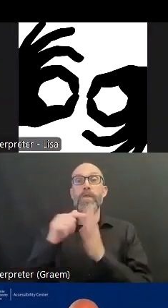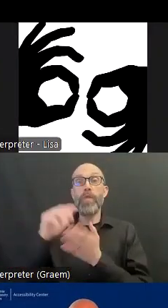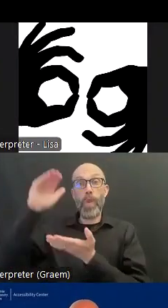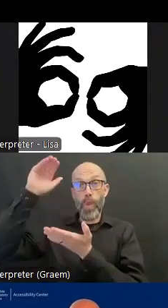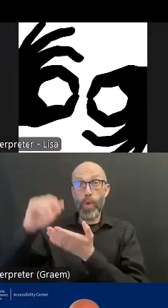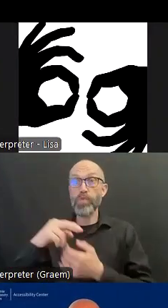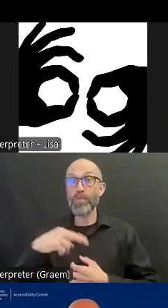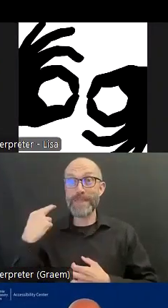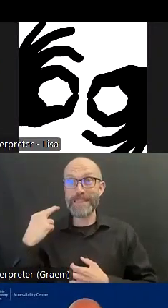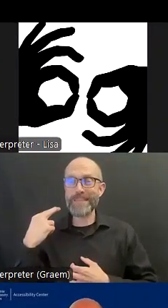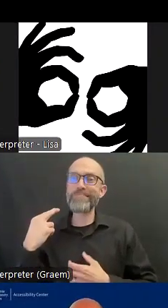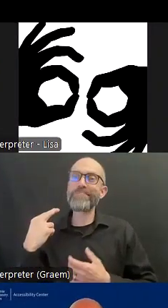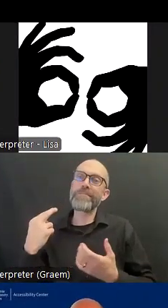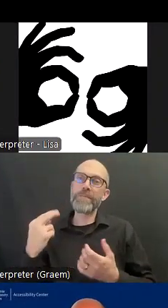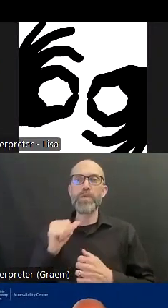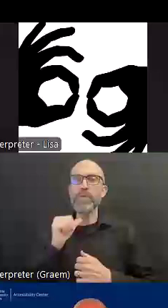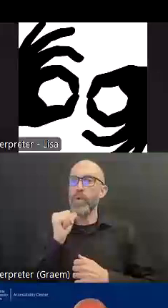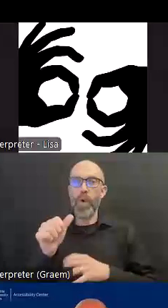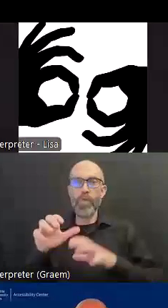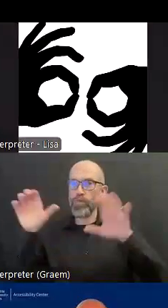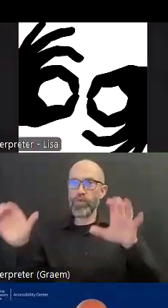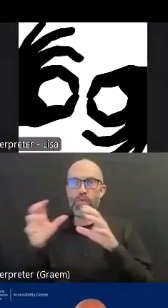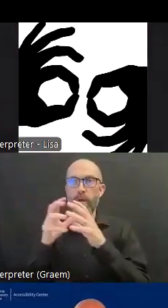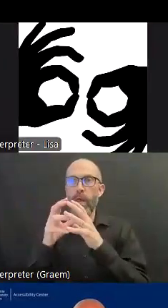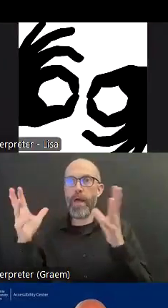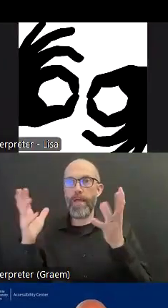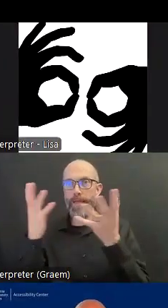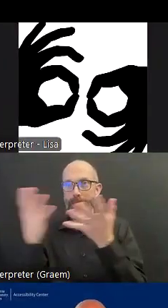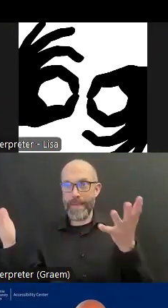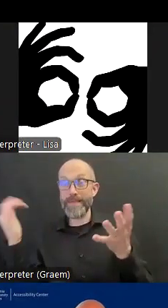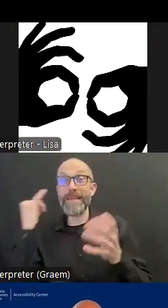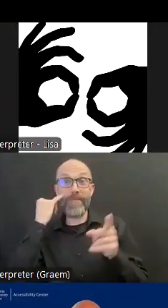you don't do a number of things that you would have otherwise done if something were high-risk. So that's the purpose.